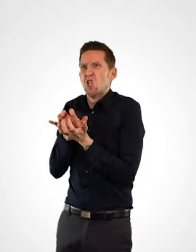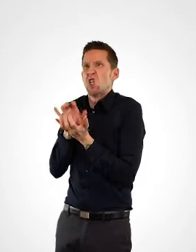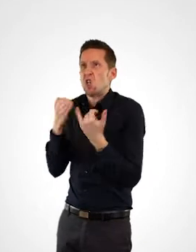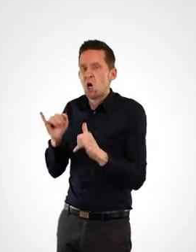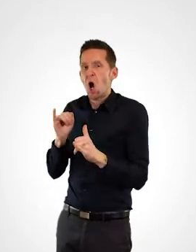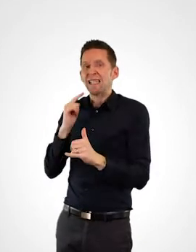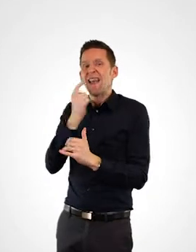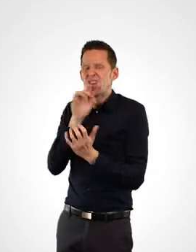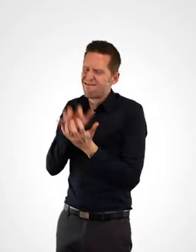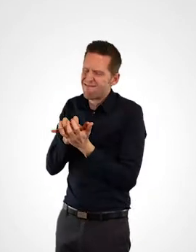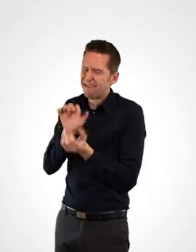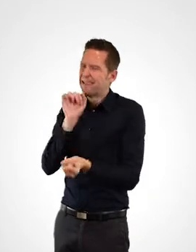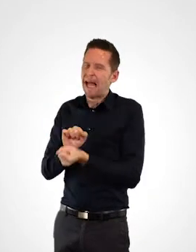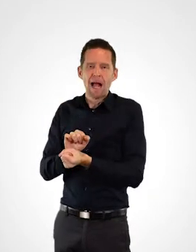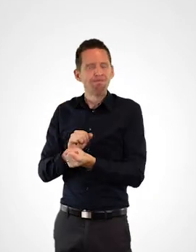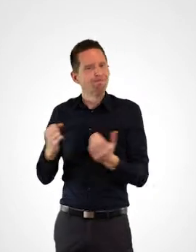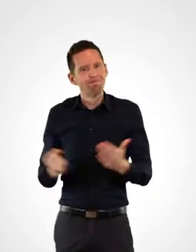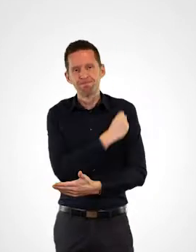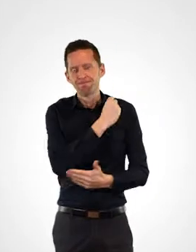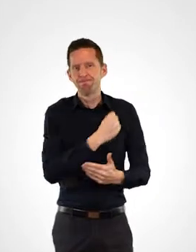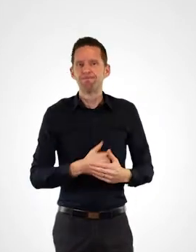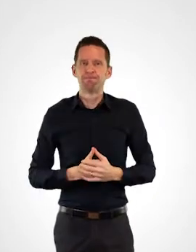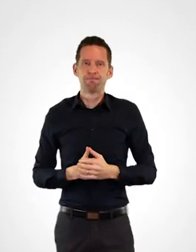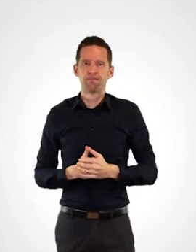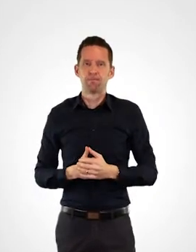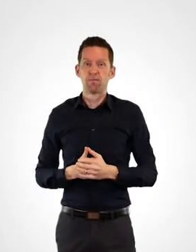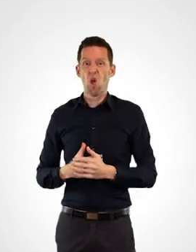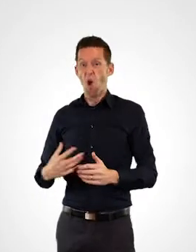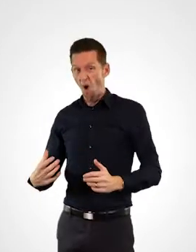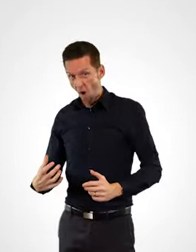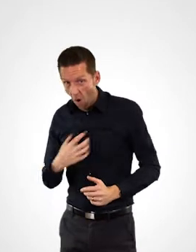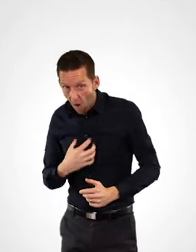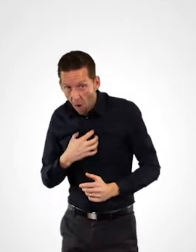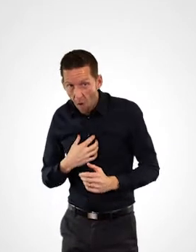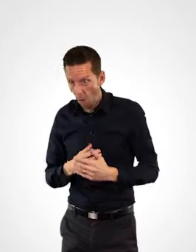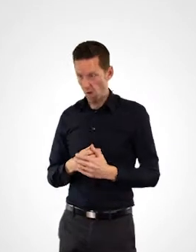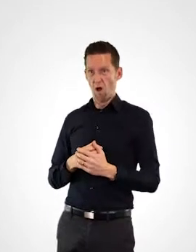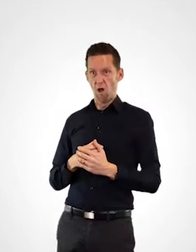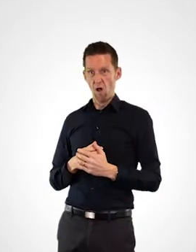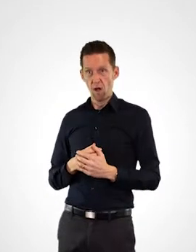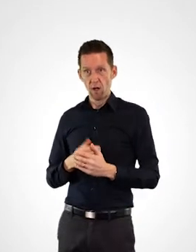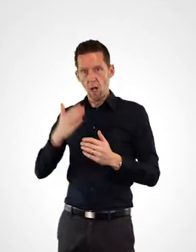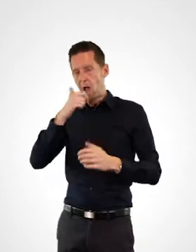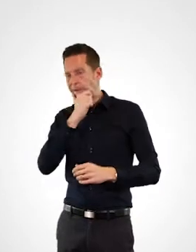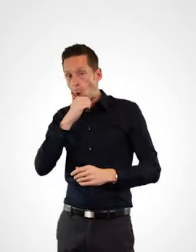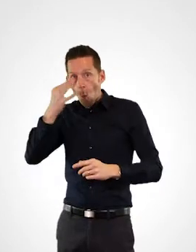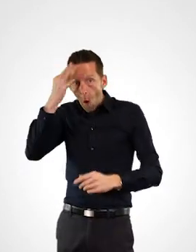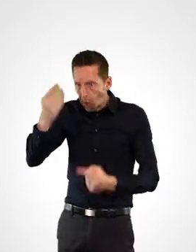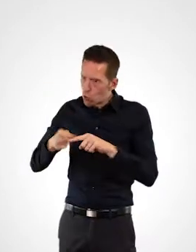Then he tried to open his mouth, but his teeth were stuck together. "Oh, excuse me, I should have mentioned",